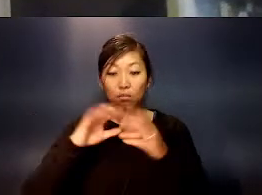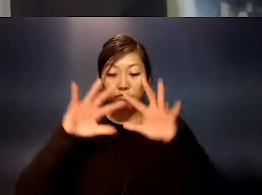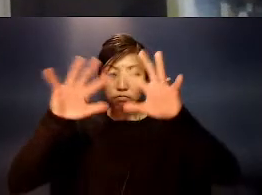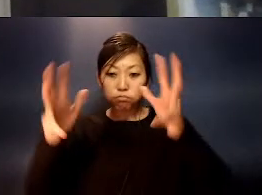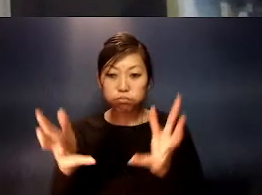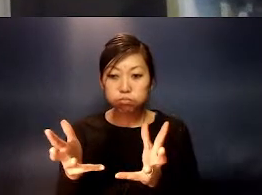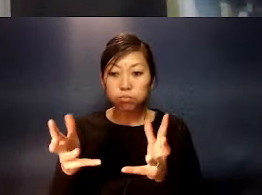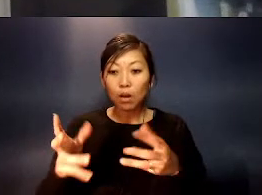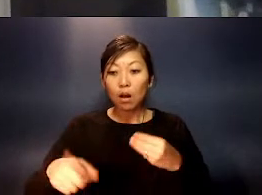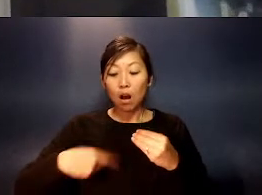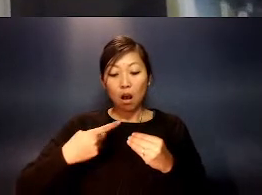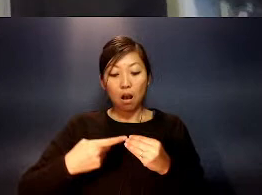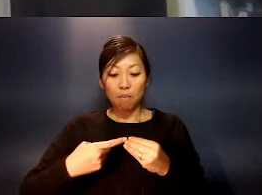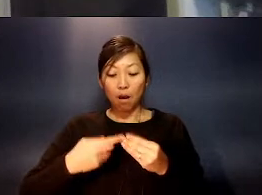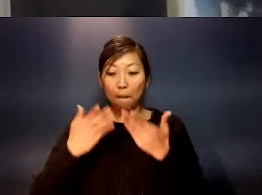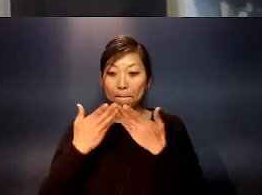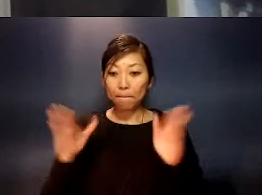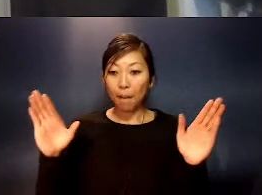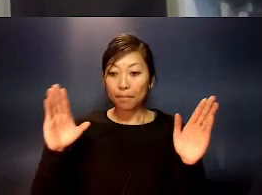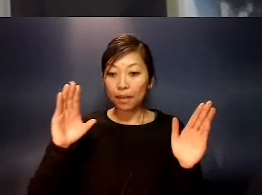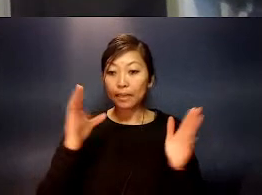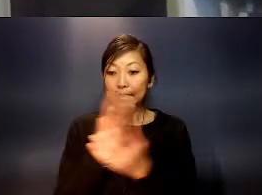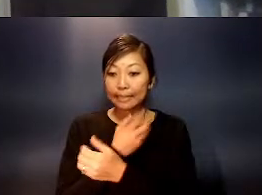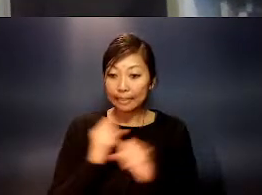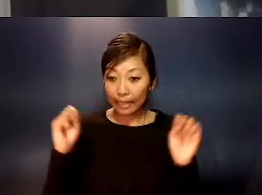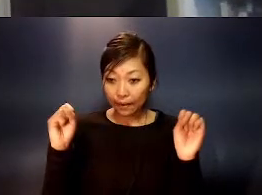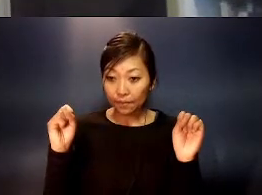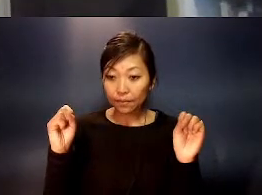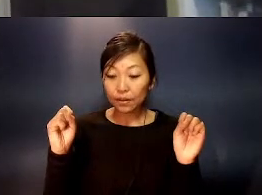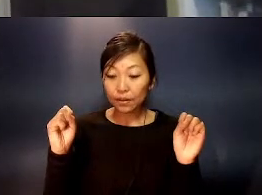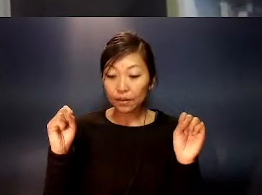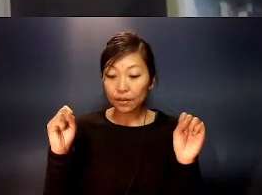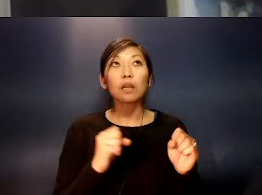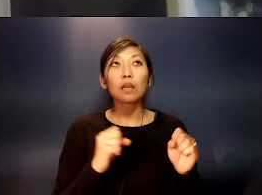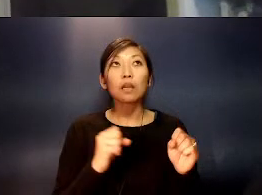I SAY THAT BECAUSE I DON'T WANT THAT GOOD WORK TO BE